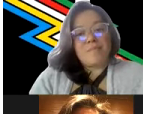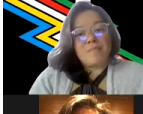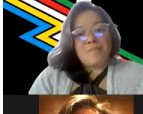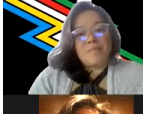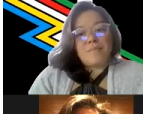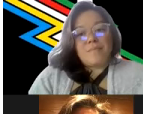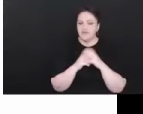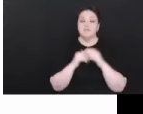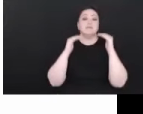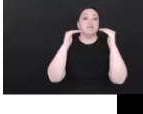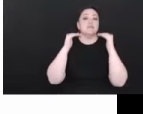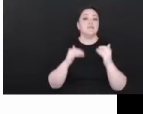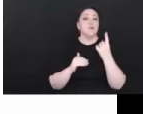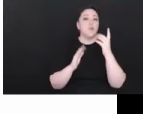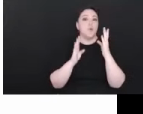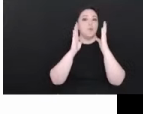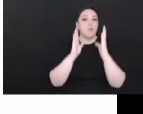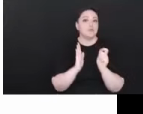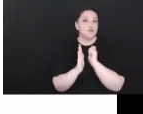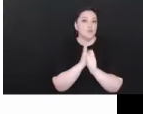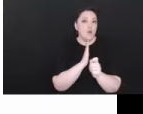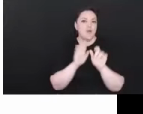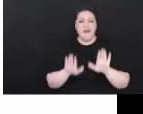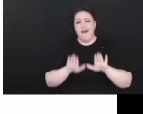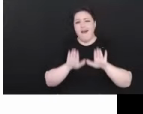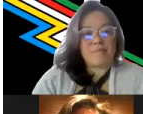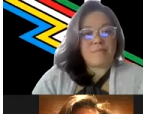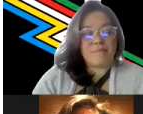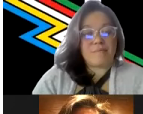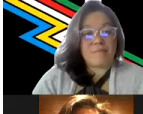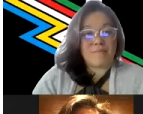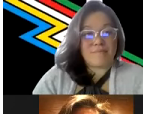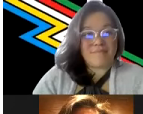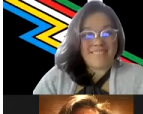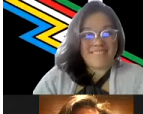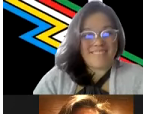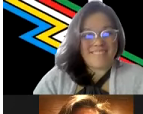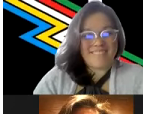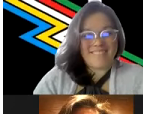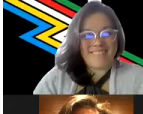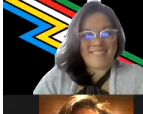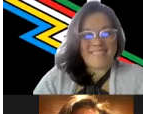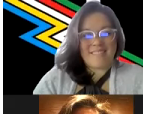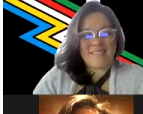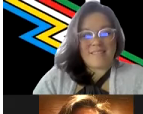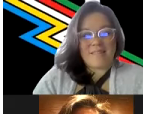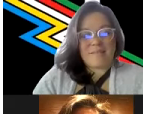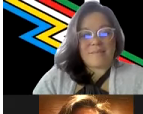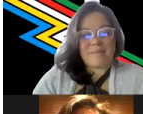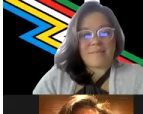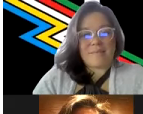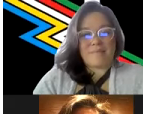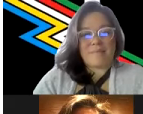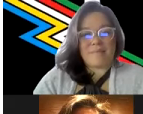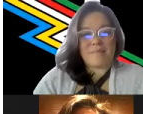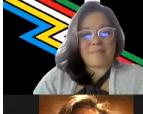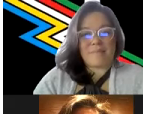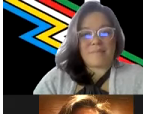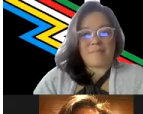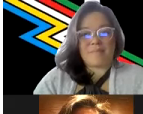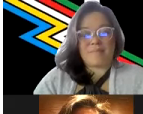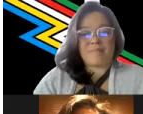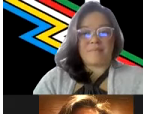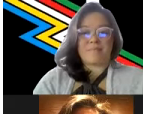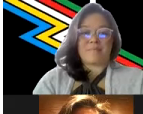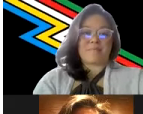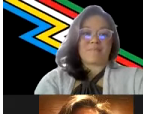writes awesome information and content with a hand in the okay position and hands clapping.